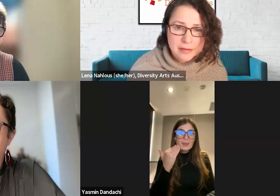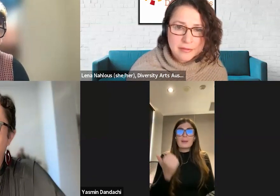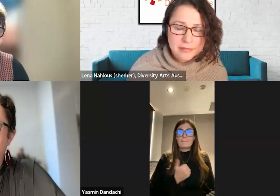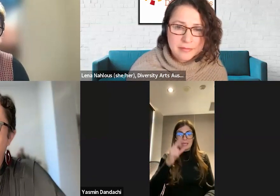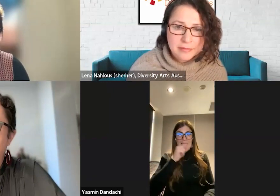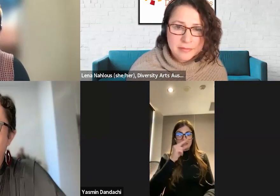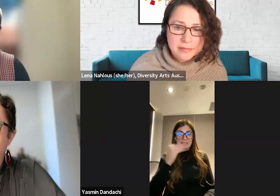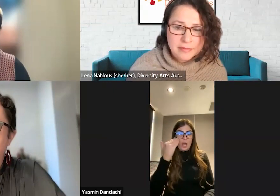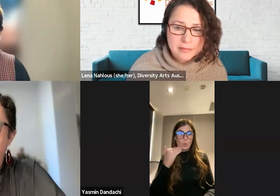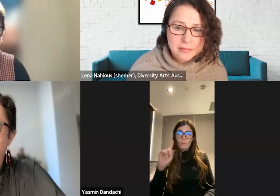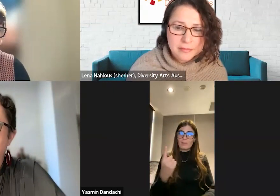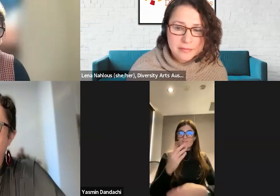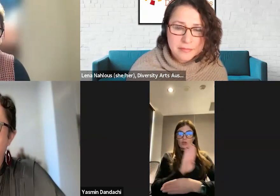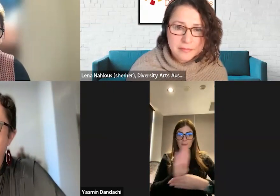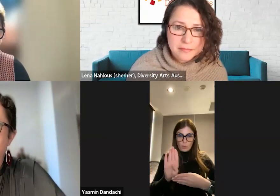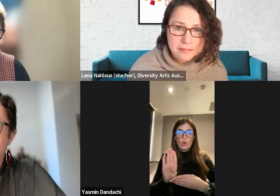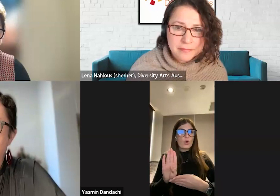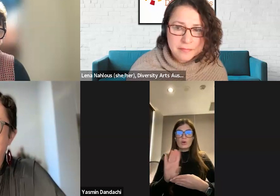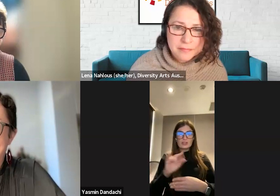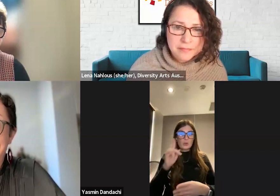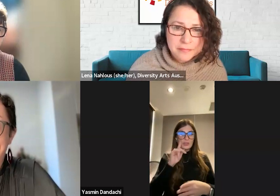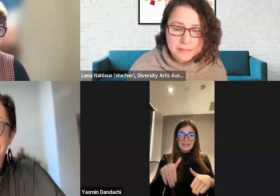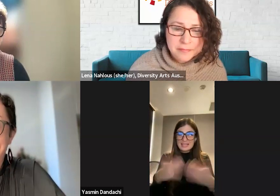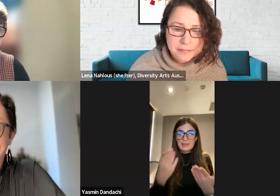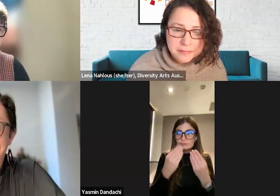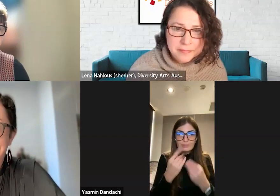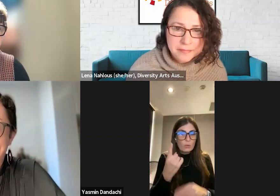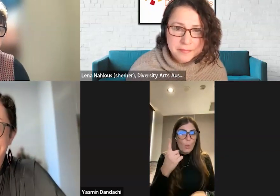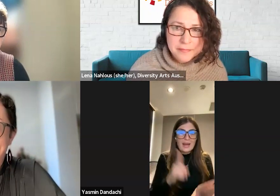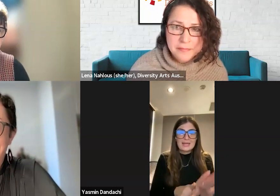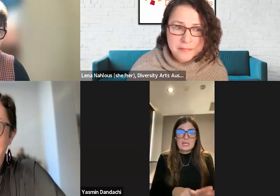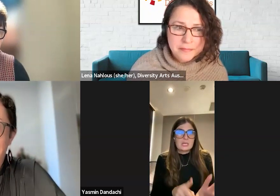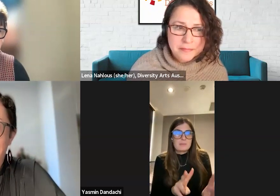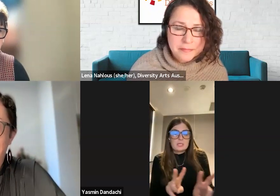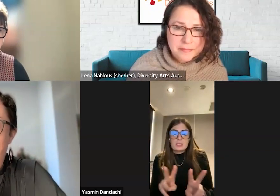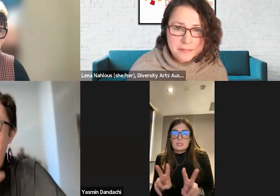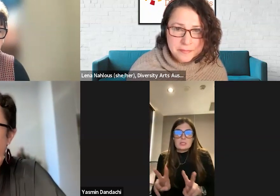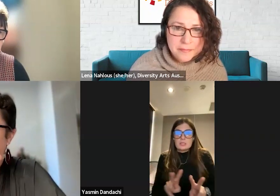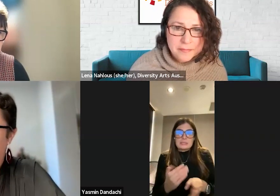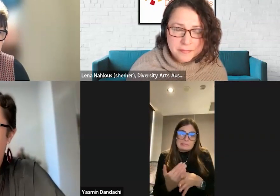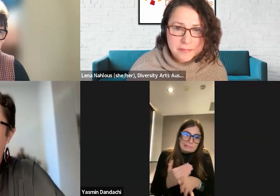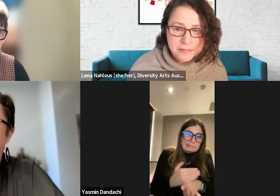I don't think said a word for a year. It took all my effort just to follow what the hell